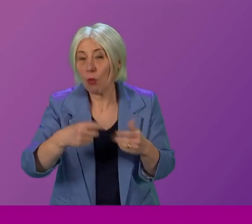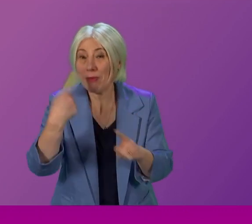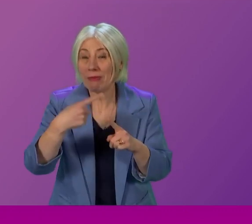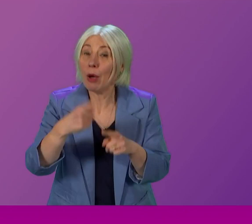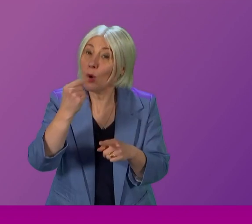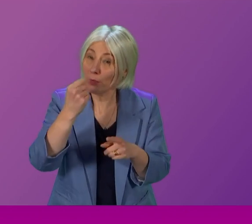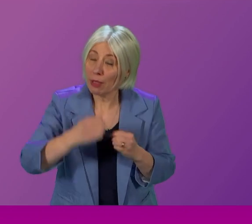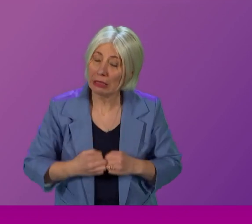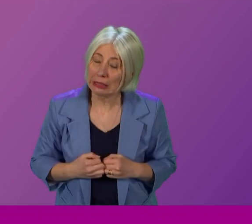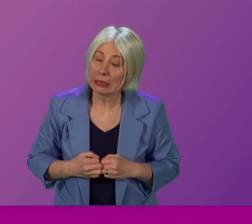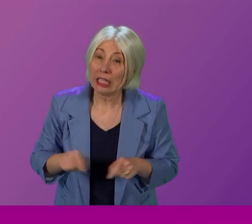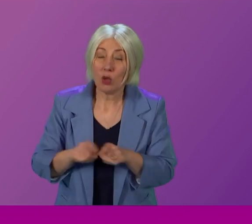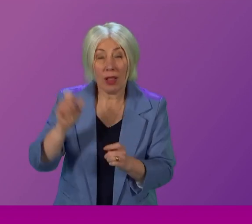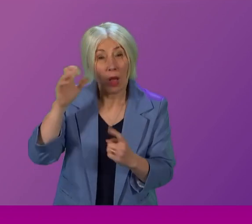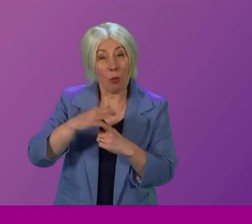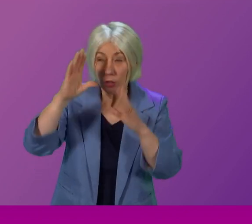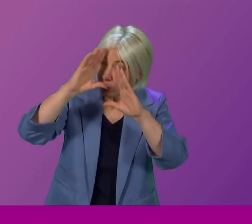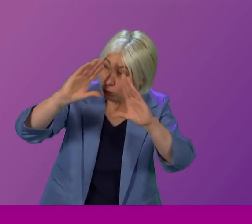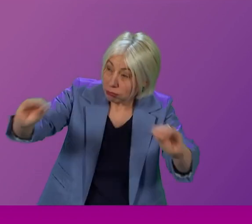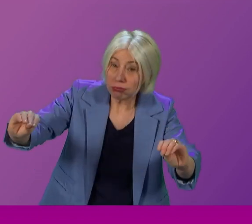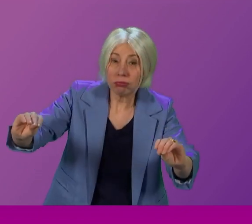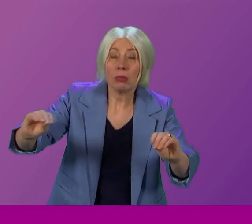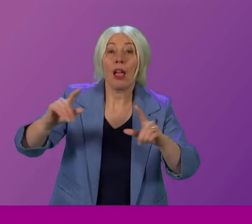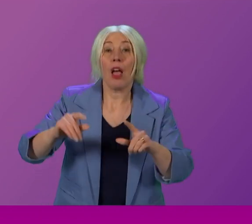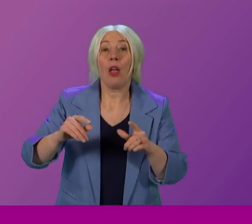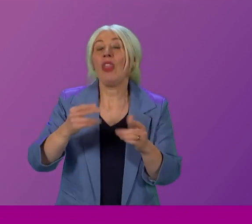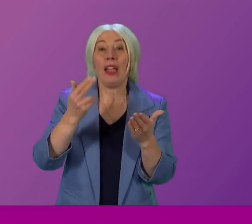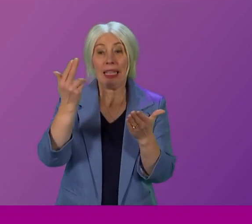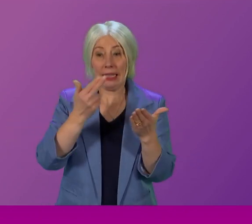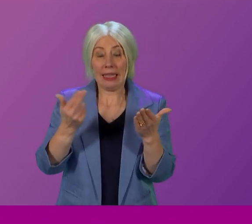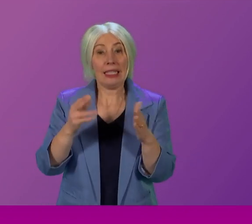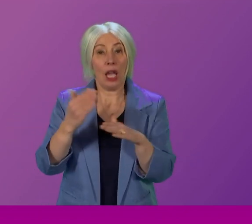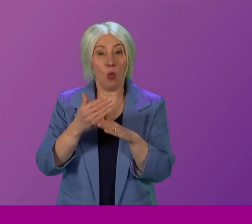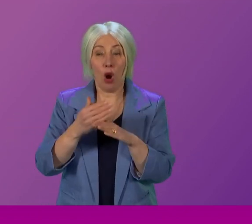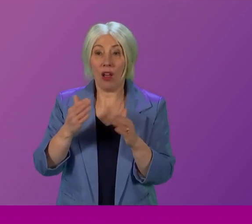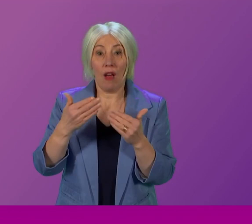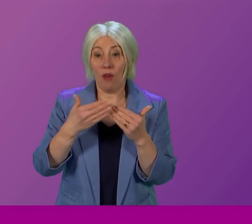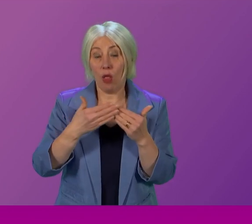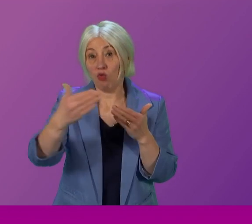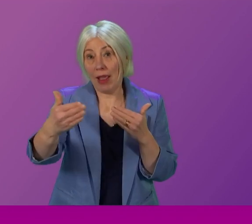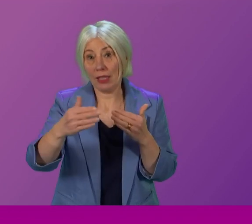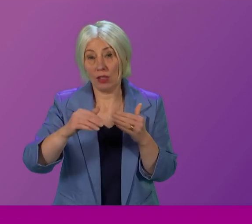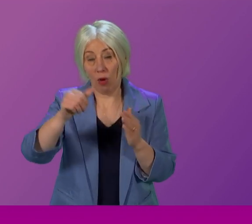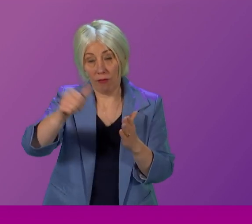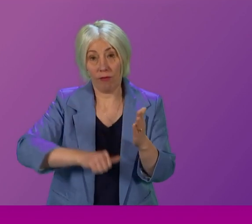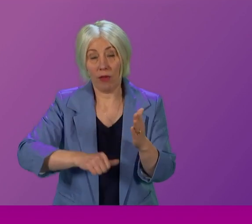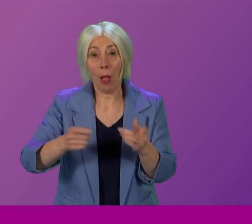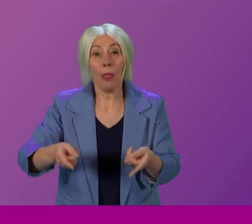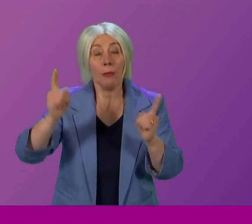It is also important to point out that the design work is progressing on the rest of the programme, with ministerial decisions to complete